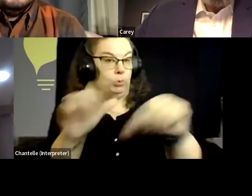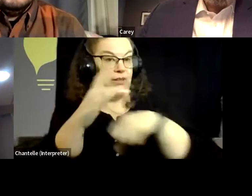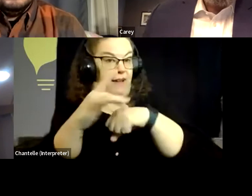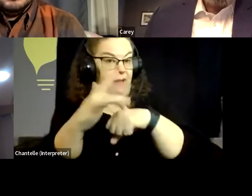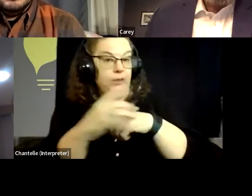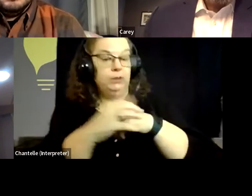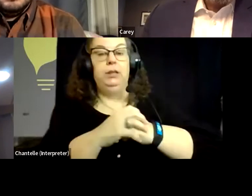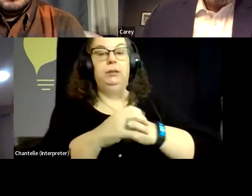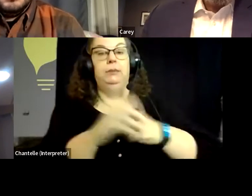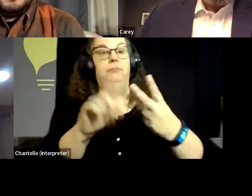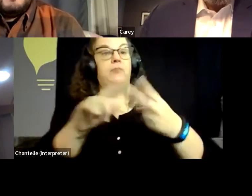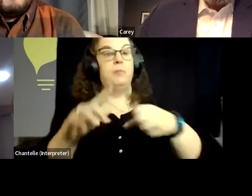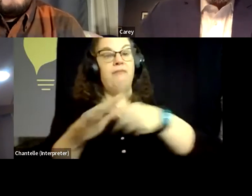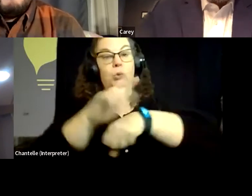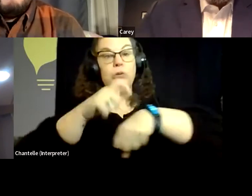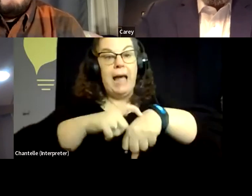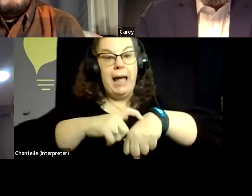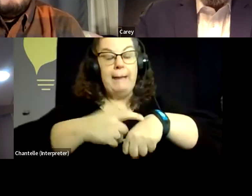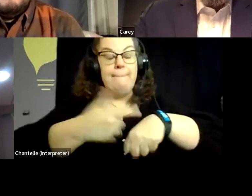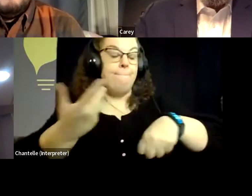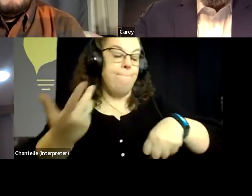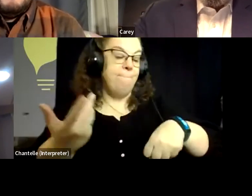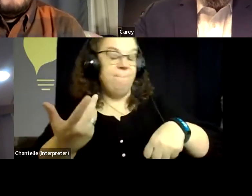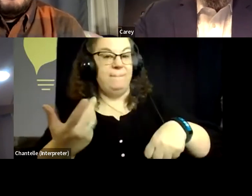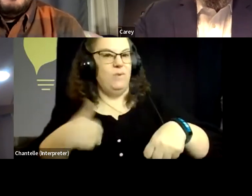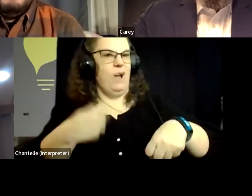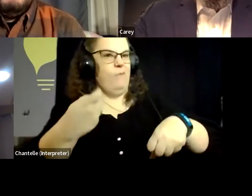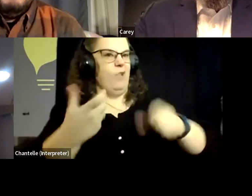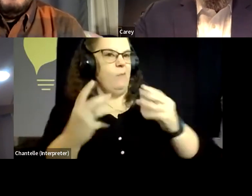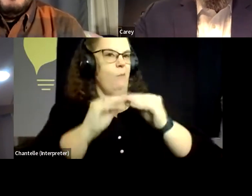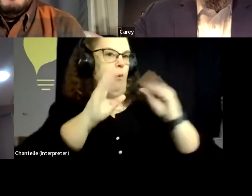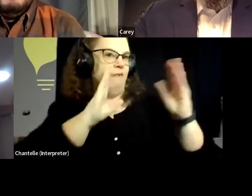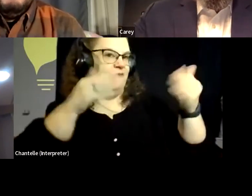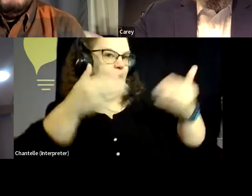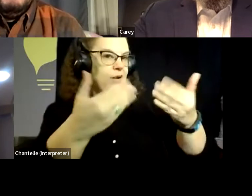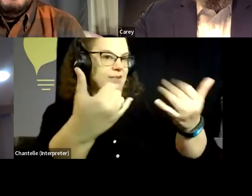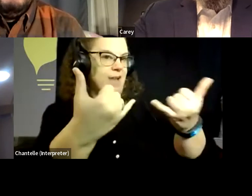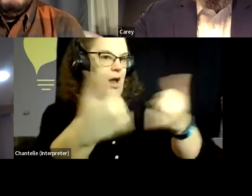a full time standpoint, where I'm a little more focused now, I would say